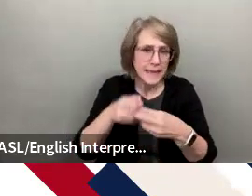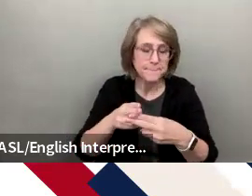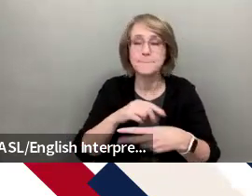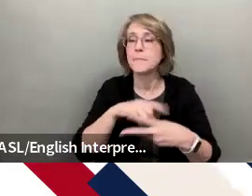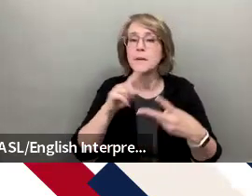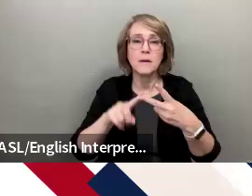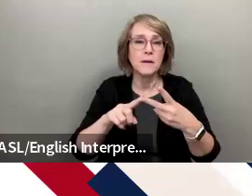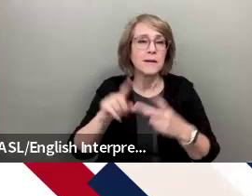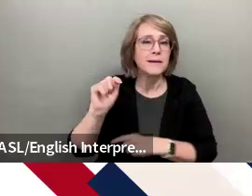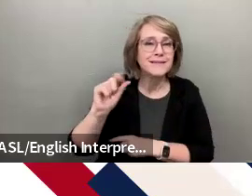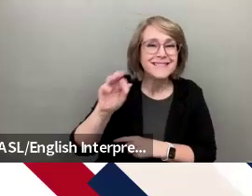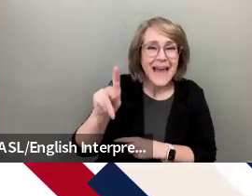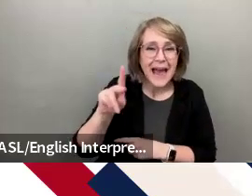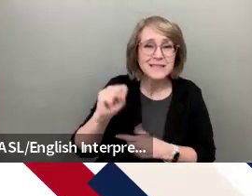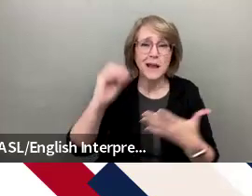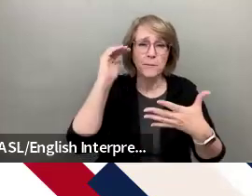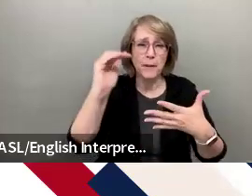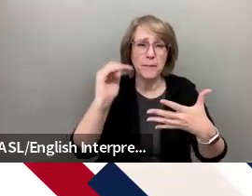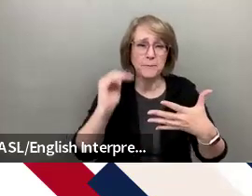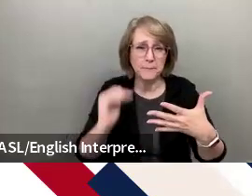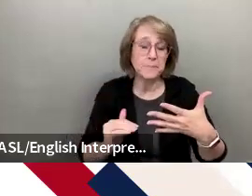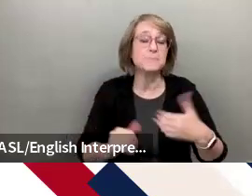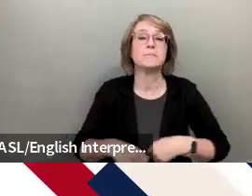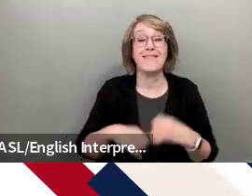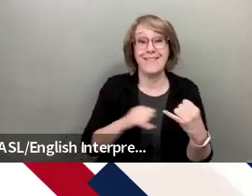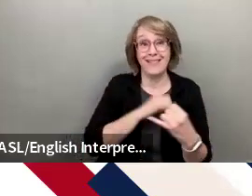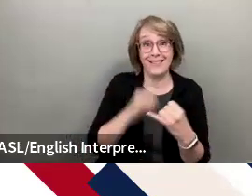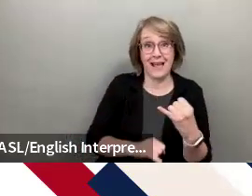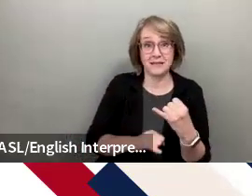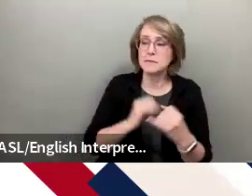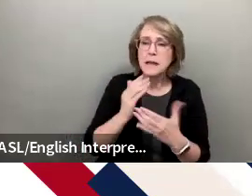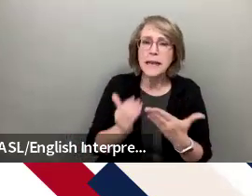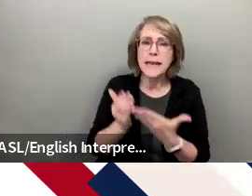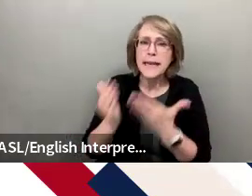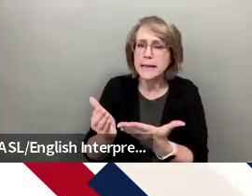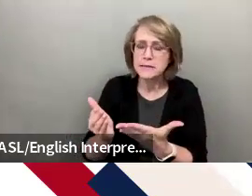AND SOME NEXT STEPS THAT THEY CAN WORK ON WITH THEIR VOCATIONAL REHABILITATION COUNSELOR.